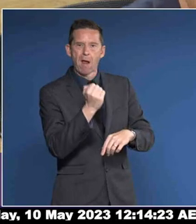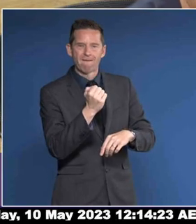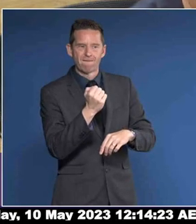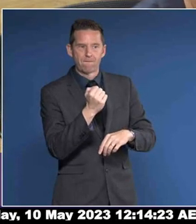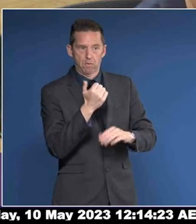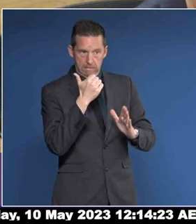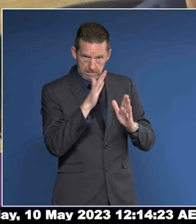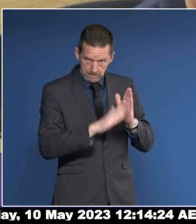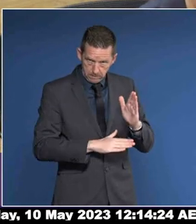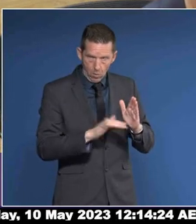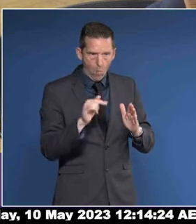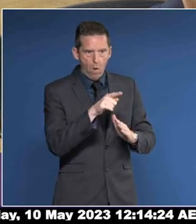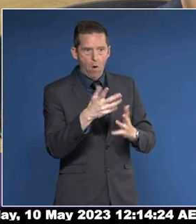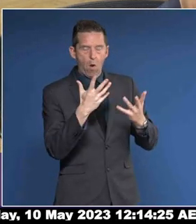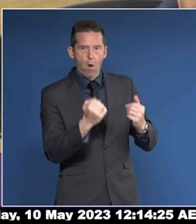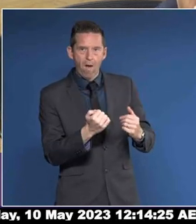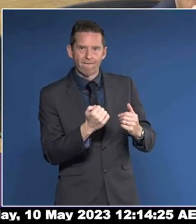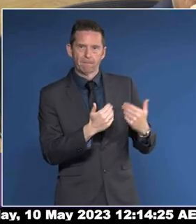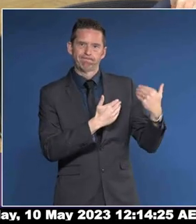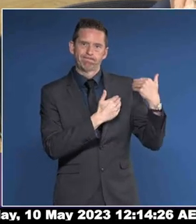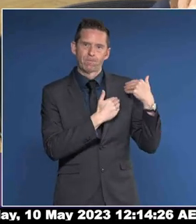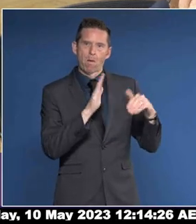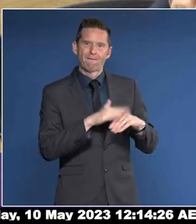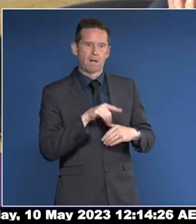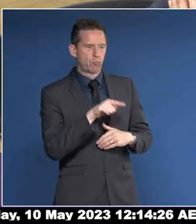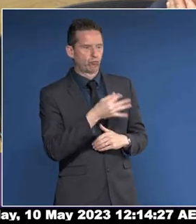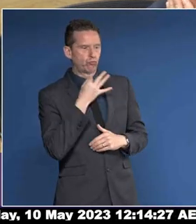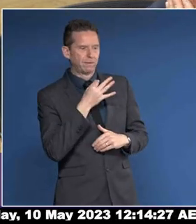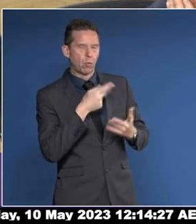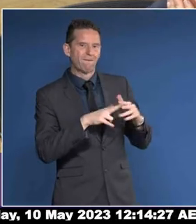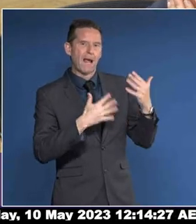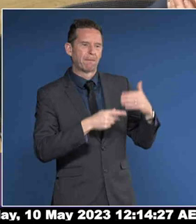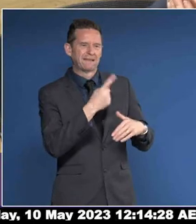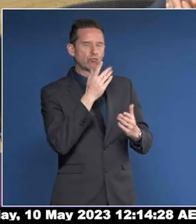relation to risk of harm, that's Child Safety, not us; is that right?